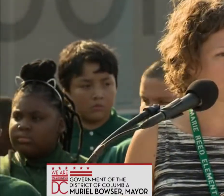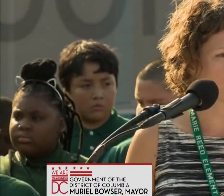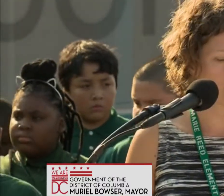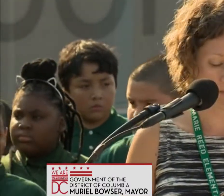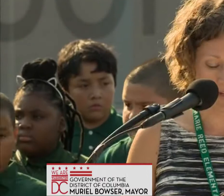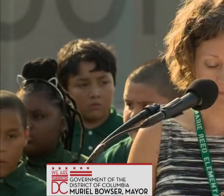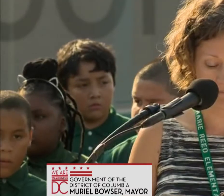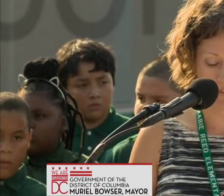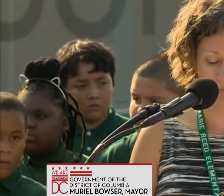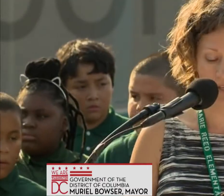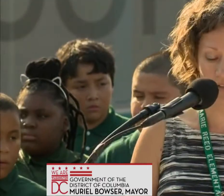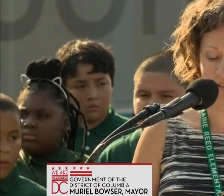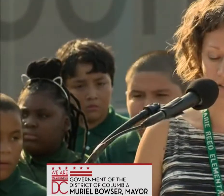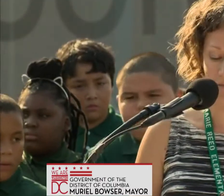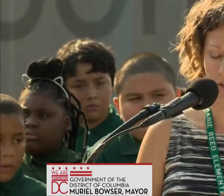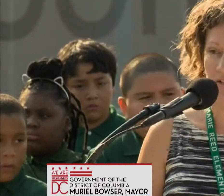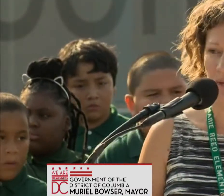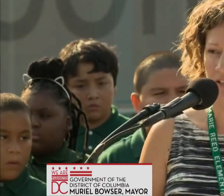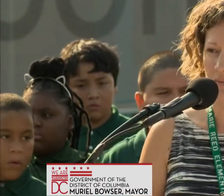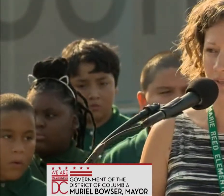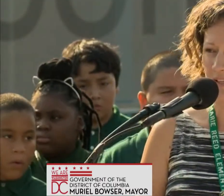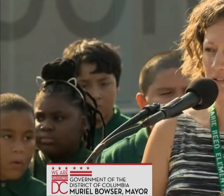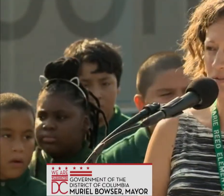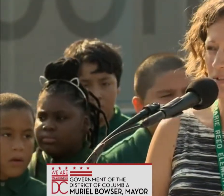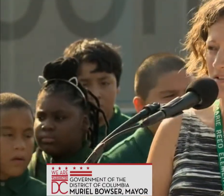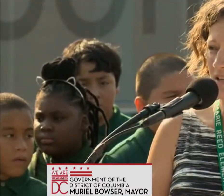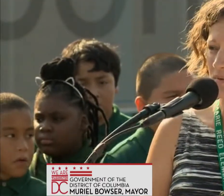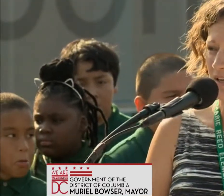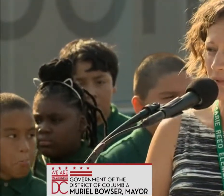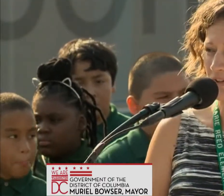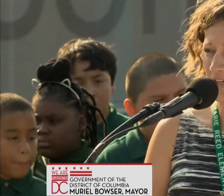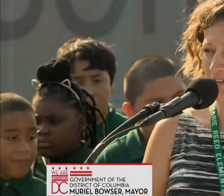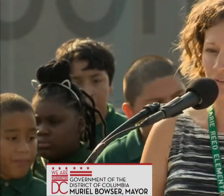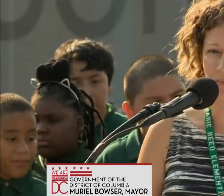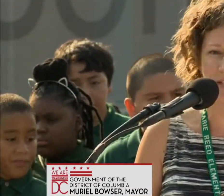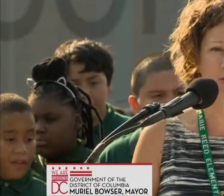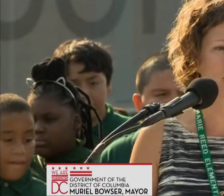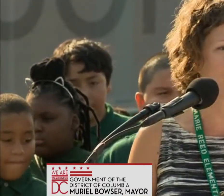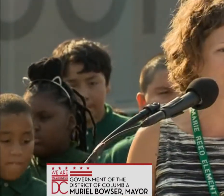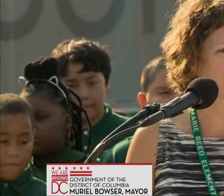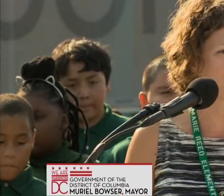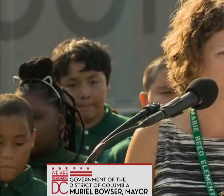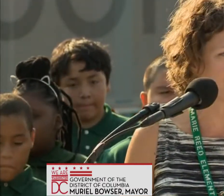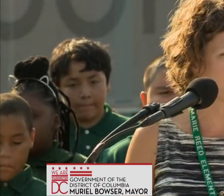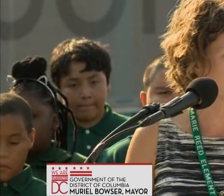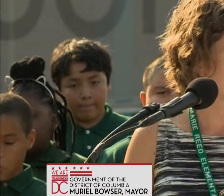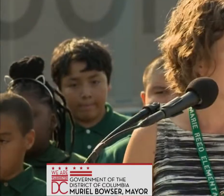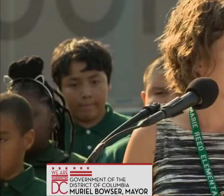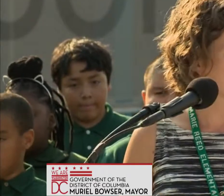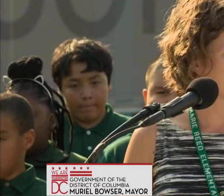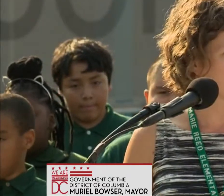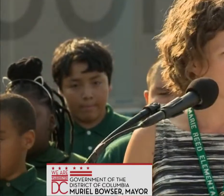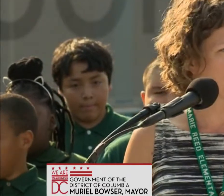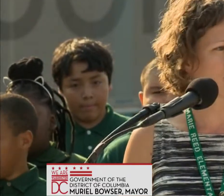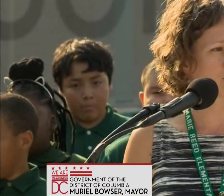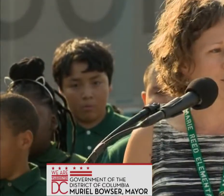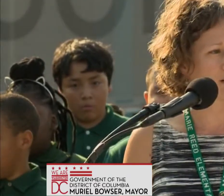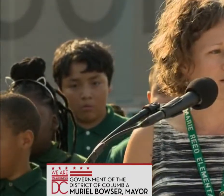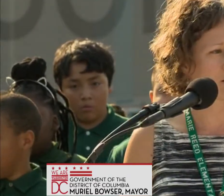Program to better serve our spanish-speaking students that were immigrating from Central American countries including El Salvador Honduras